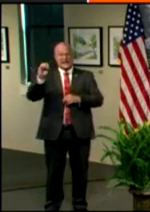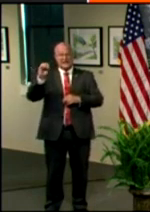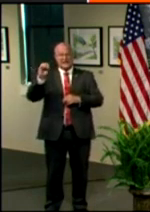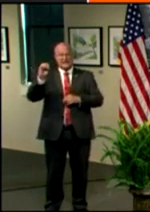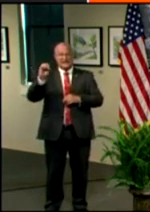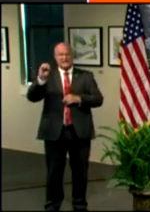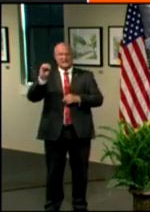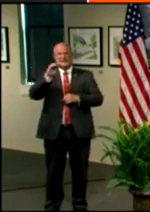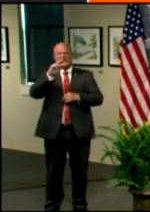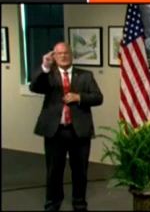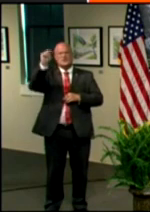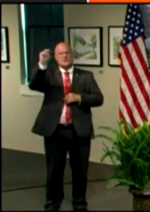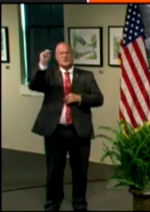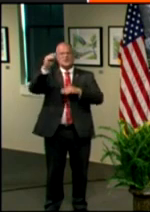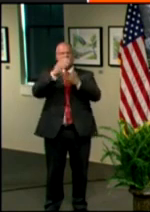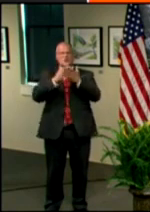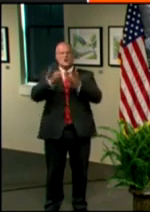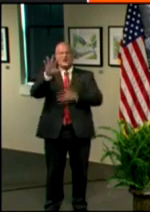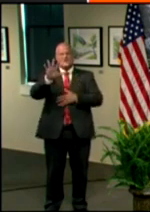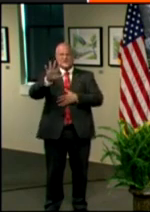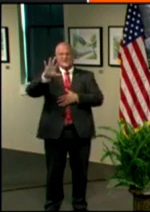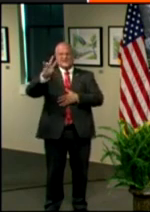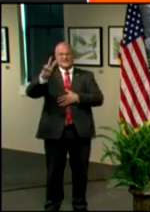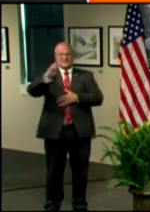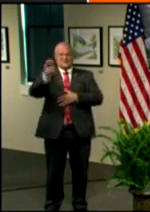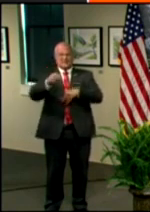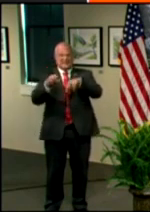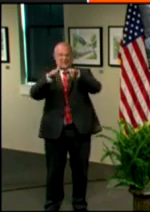INCREASE OF TWO CASES BUT THEN OF COURSE YOU LOOK AT BENTON COUNTY, A 32% INCREASE.